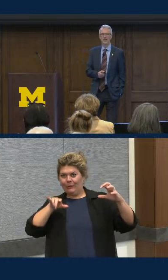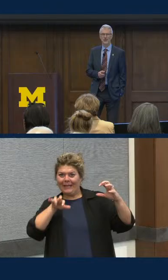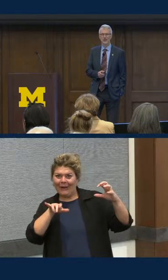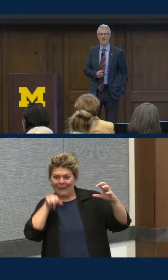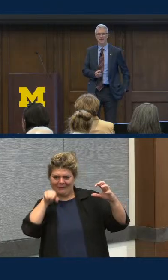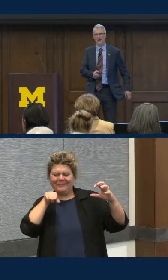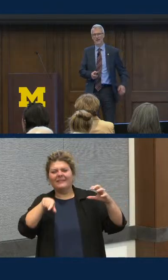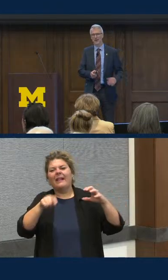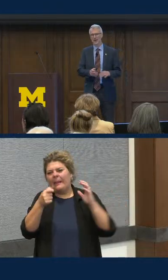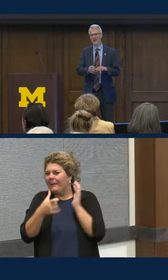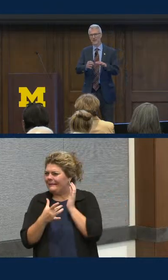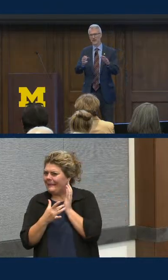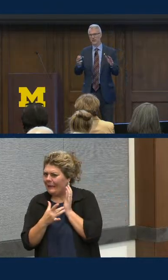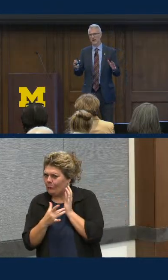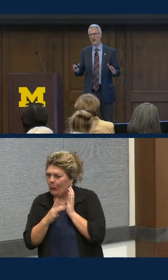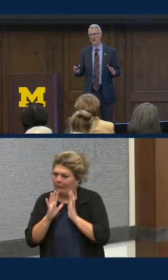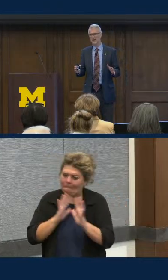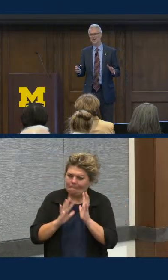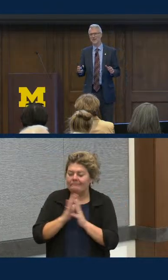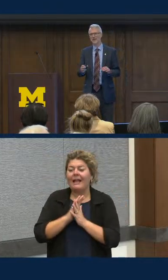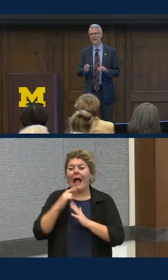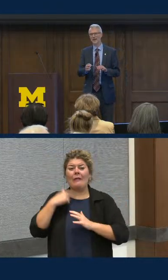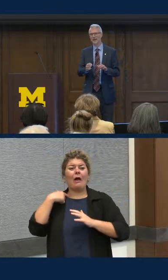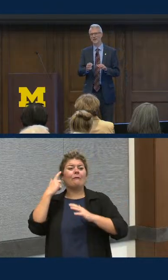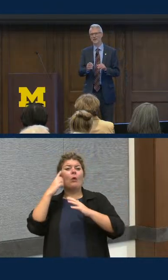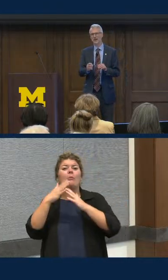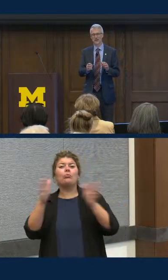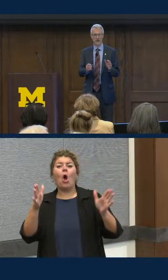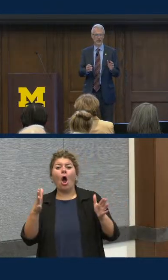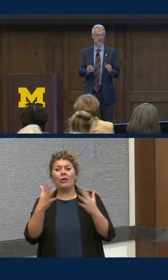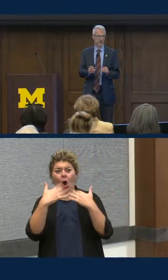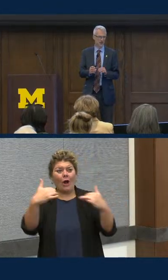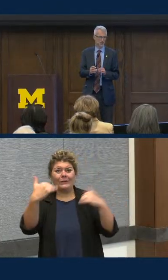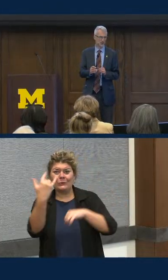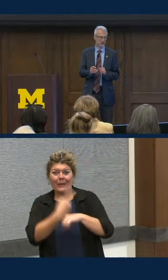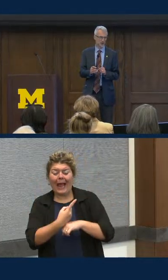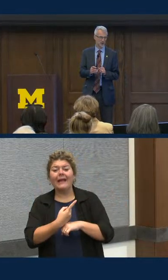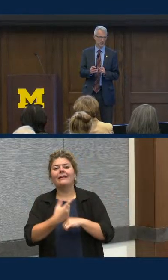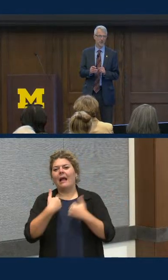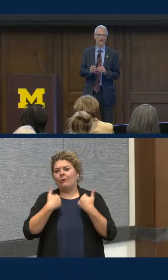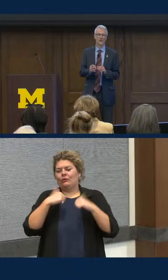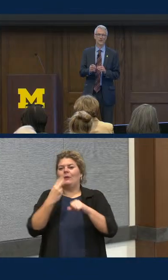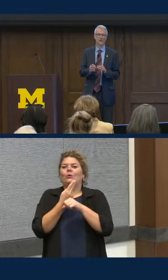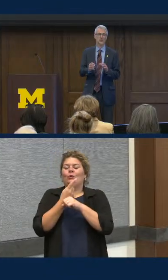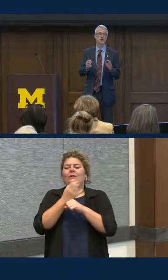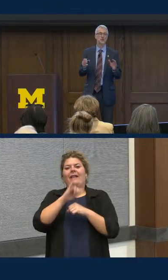this broader audience today I would try if I may use an